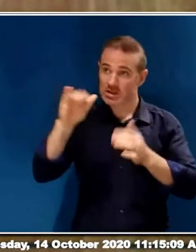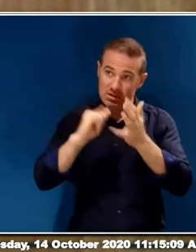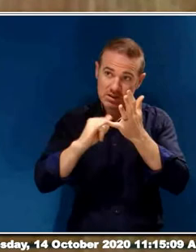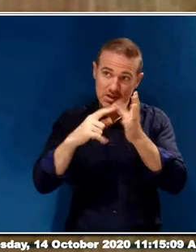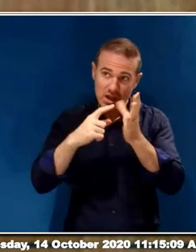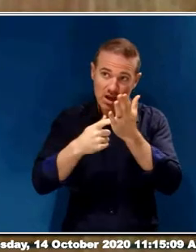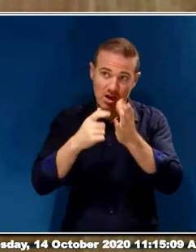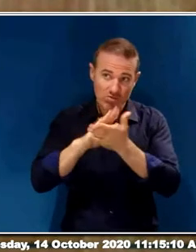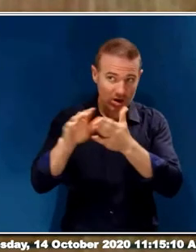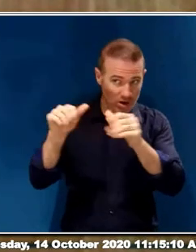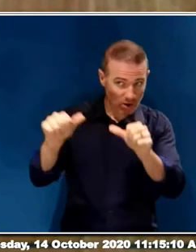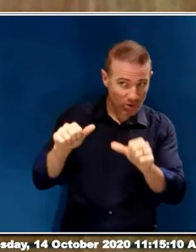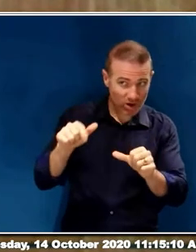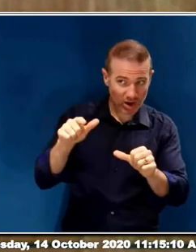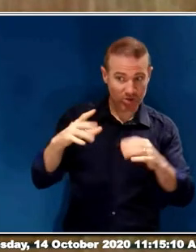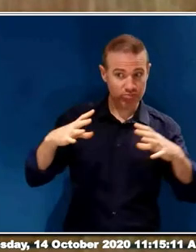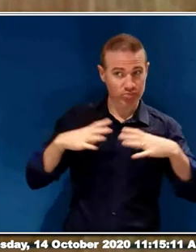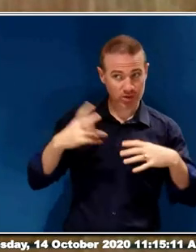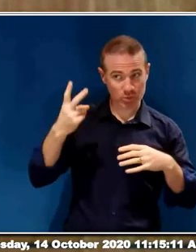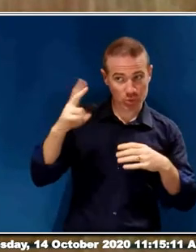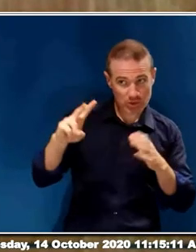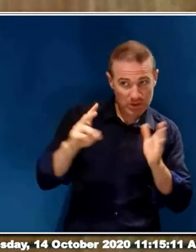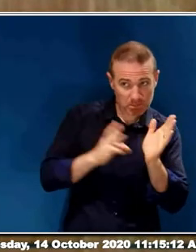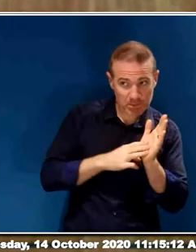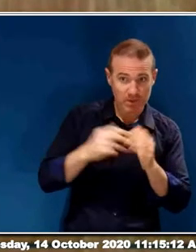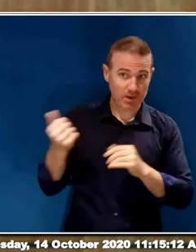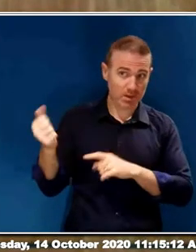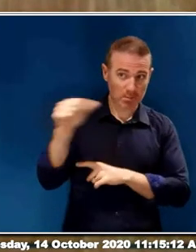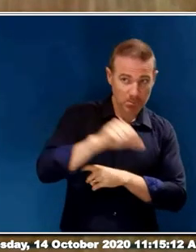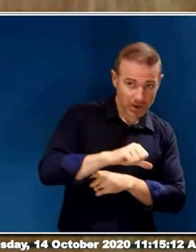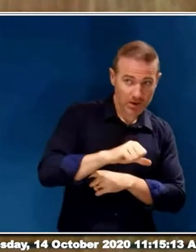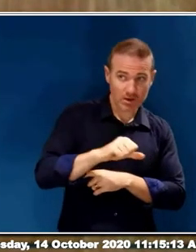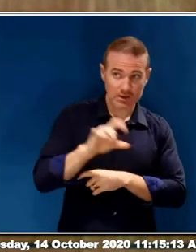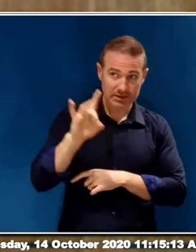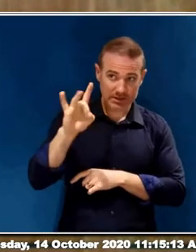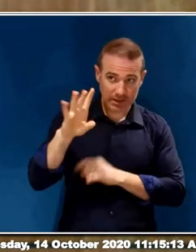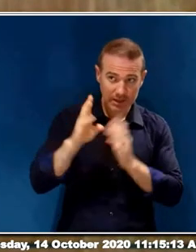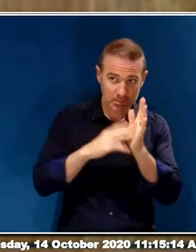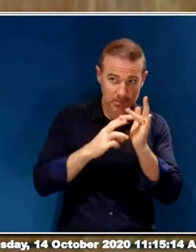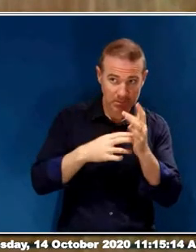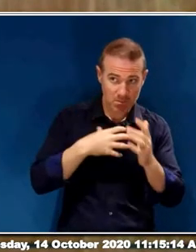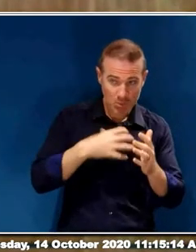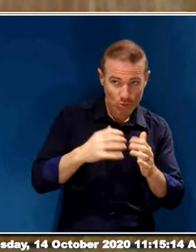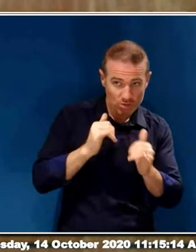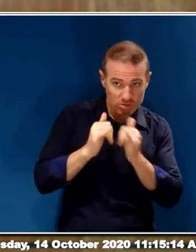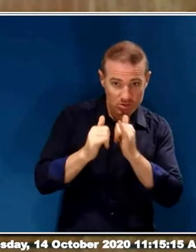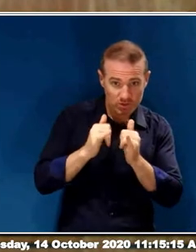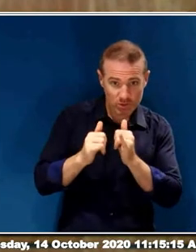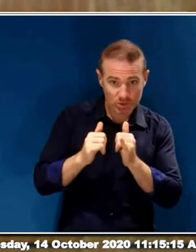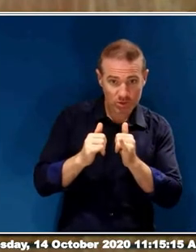return for 10 minutes that Mr Fraser, this time, has accurately estimated?